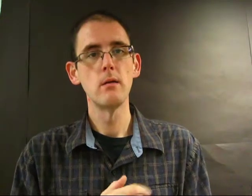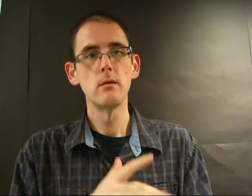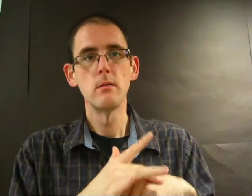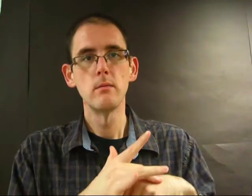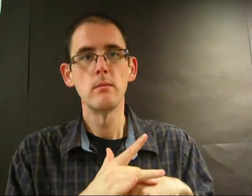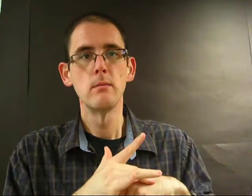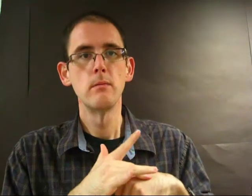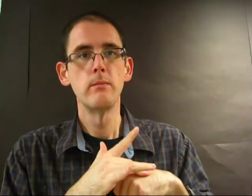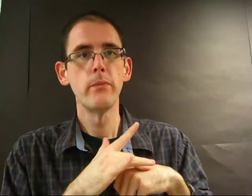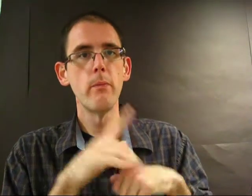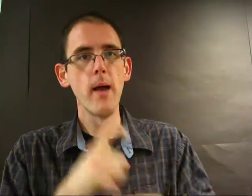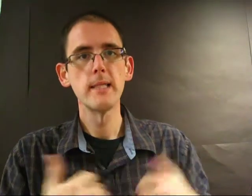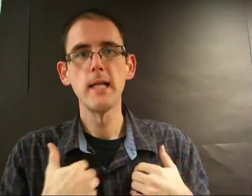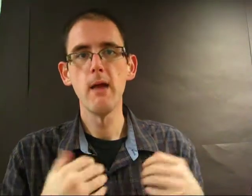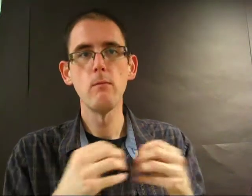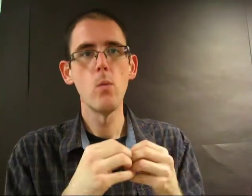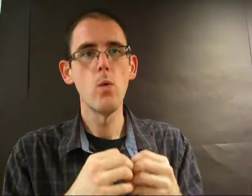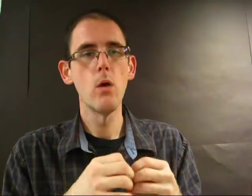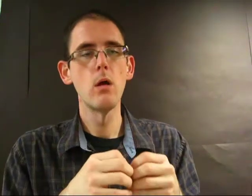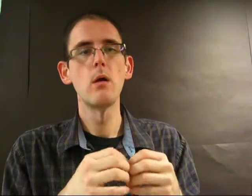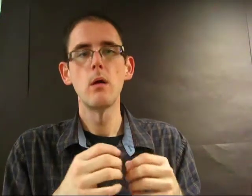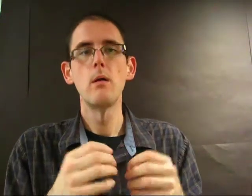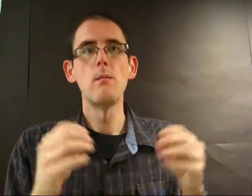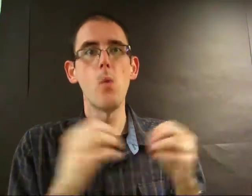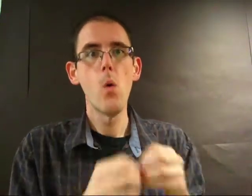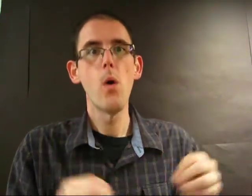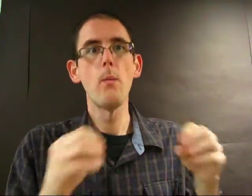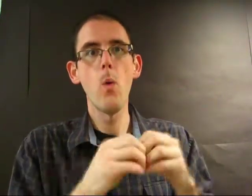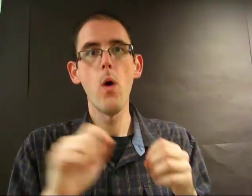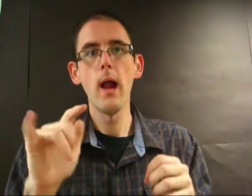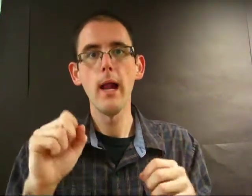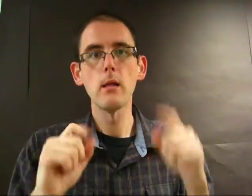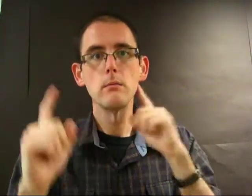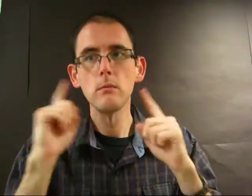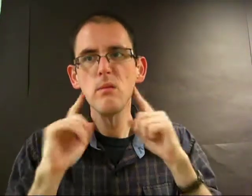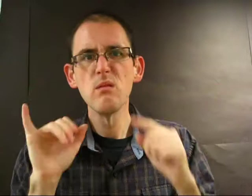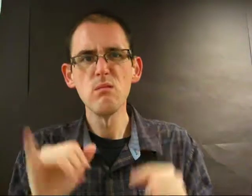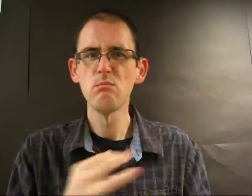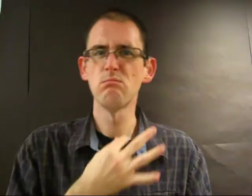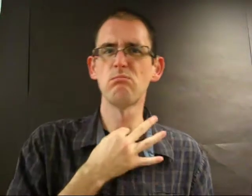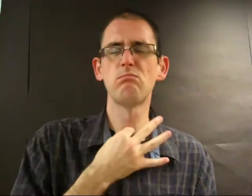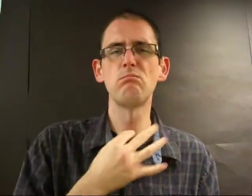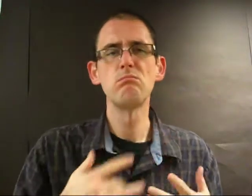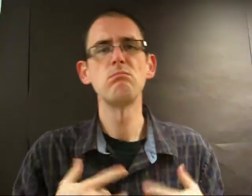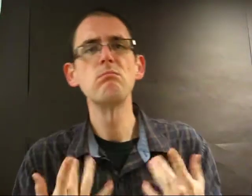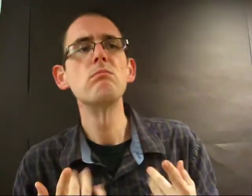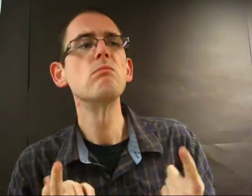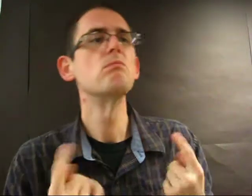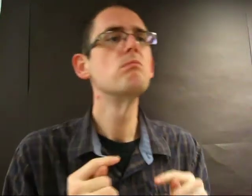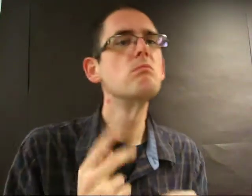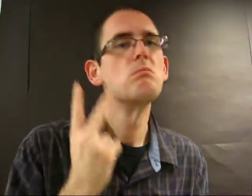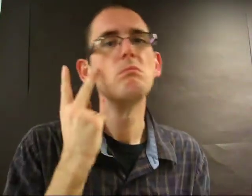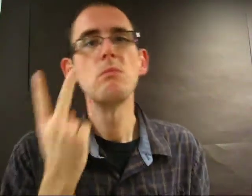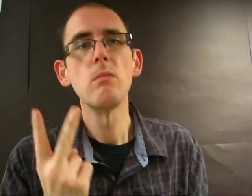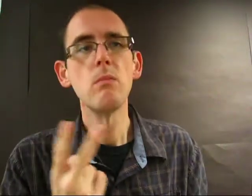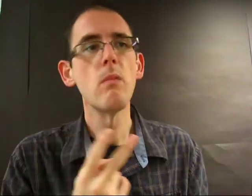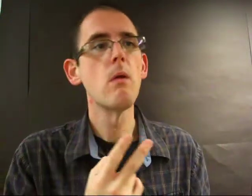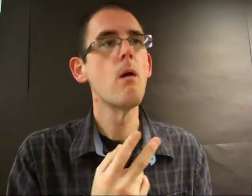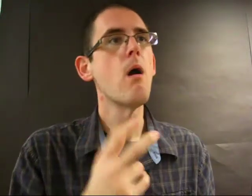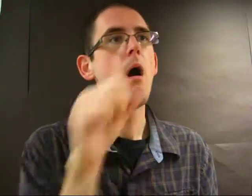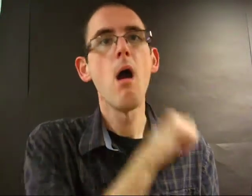The aliens become obsessed, constantly seeking a fresh fix of this new ambassador's language. Others are curious and come to listen,